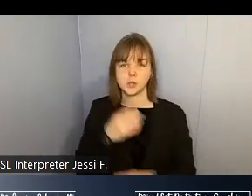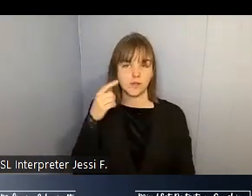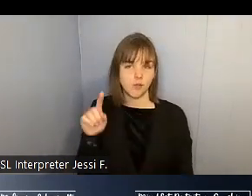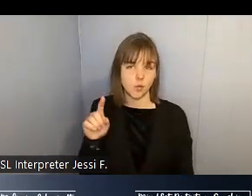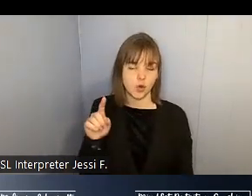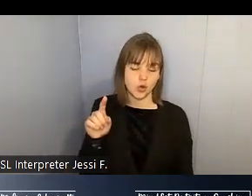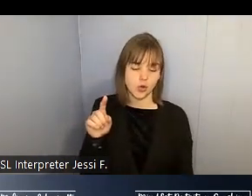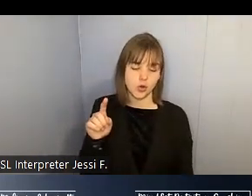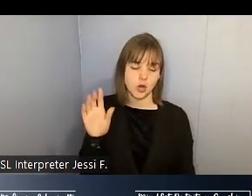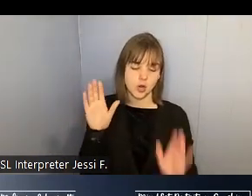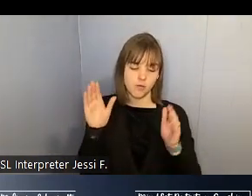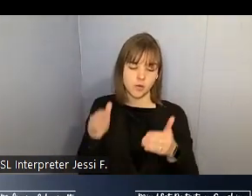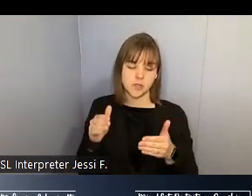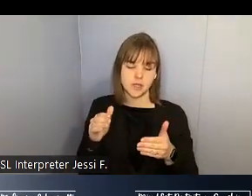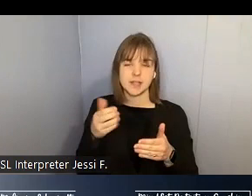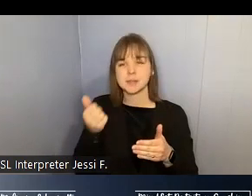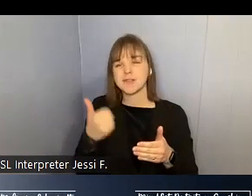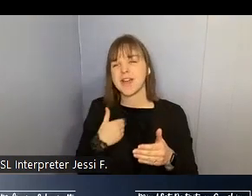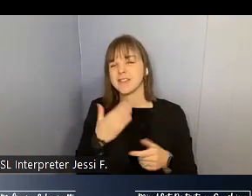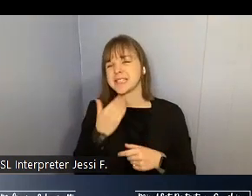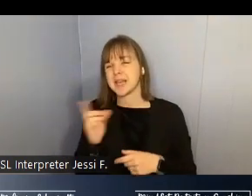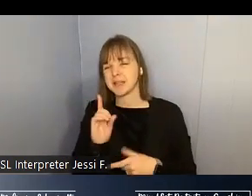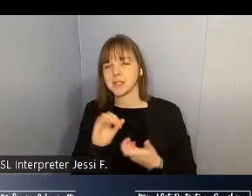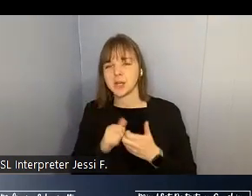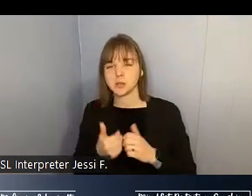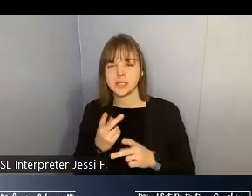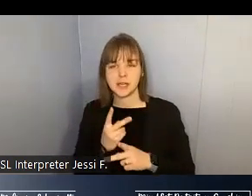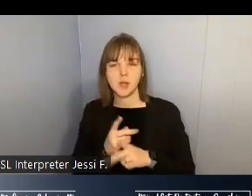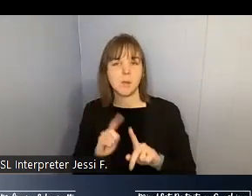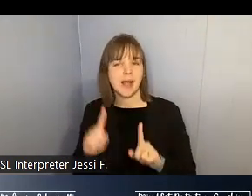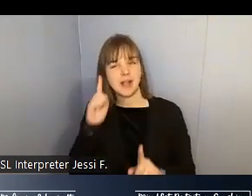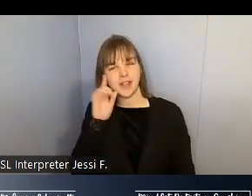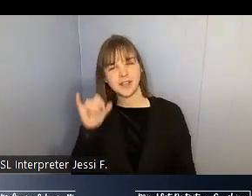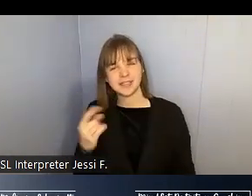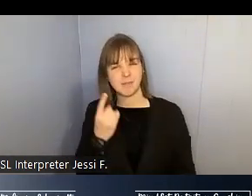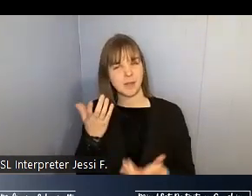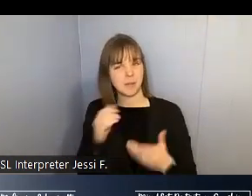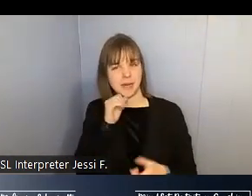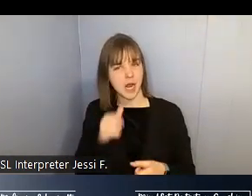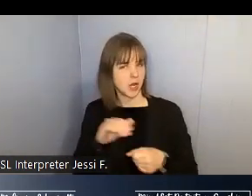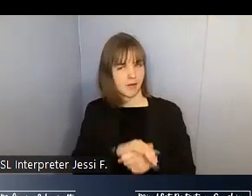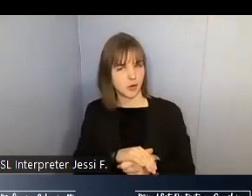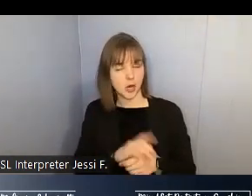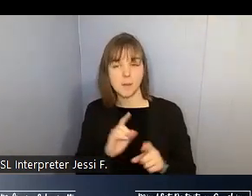to concentrate as a diabetic. And I thought that was probably something that we wouldn't be covering in this one but maybe you could follow up.